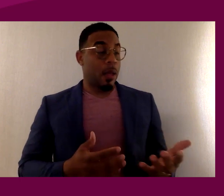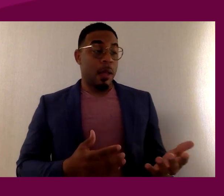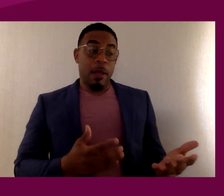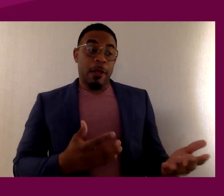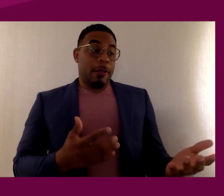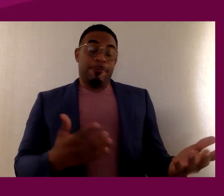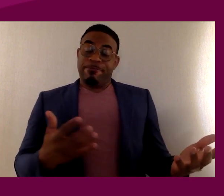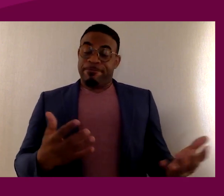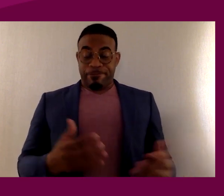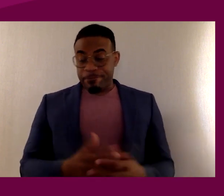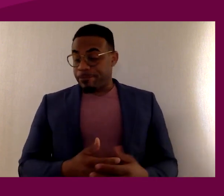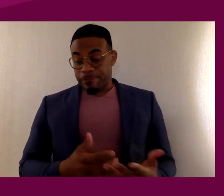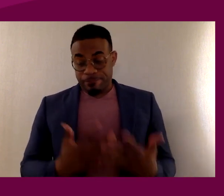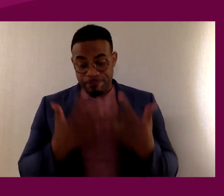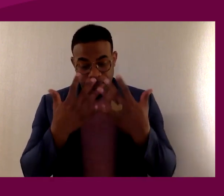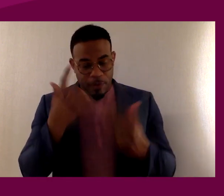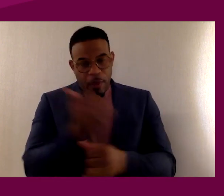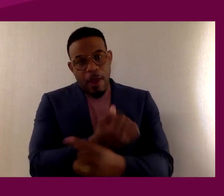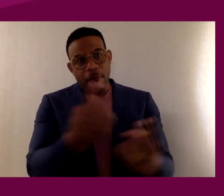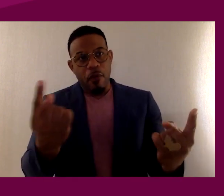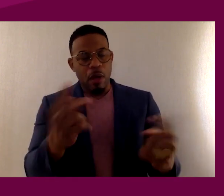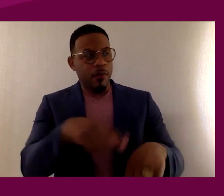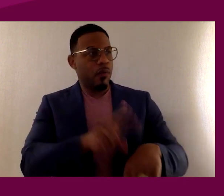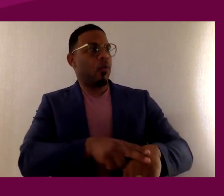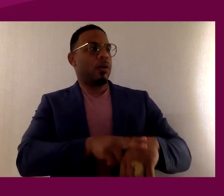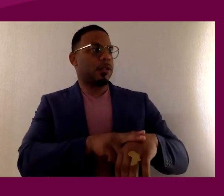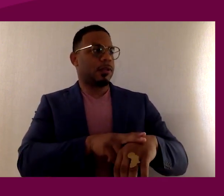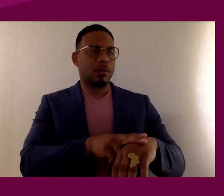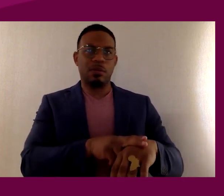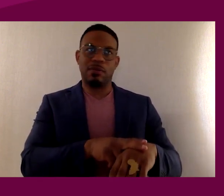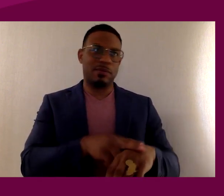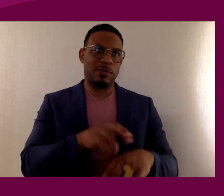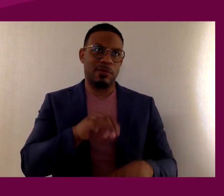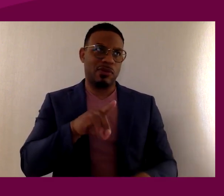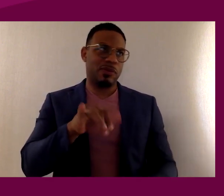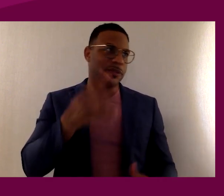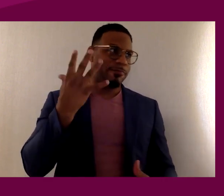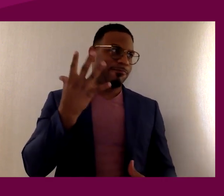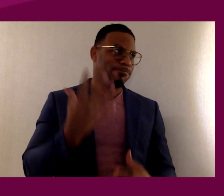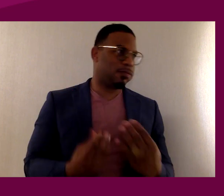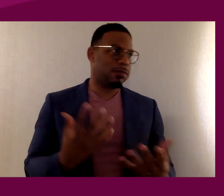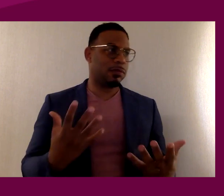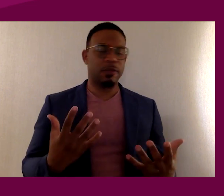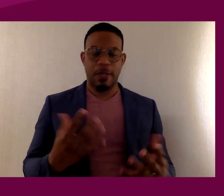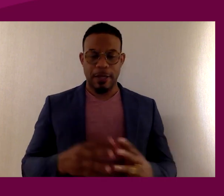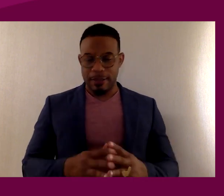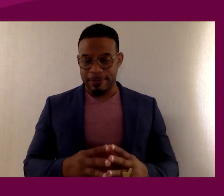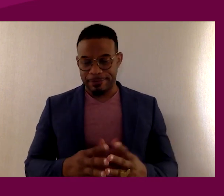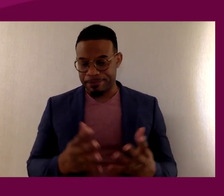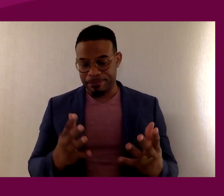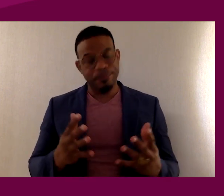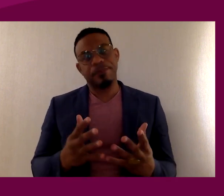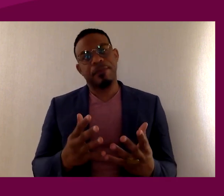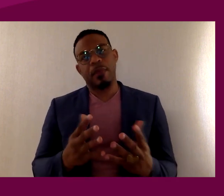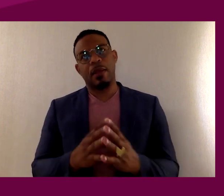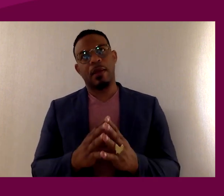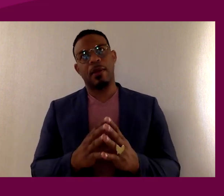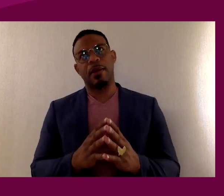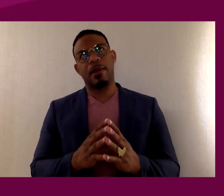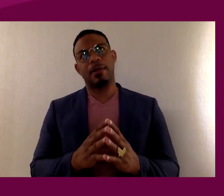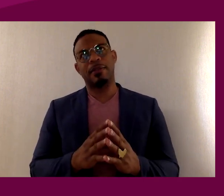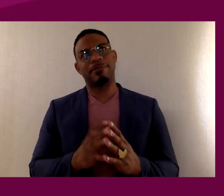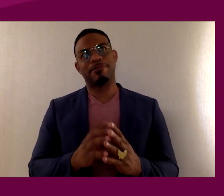Yes. Well, it's sad for everybody with Judy passing on, and